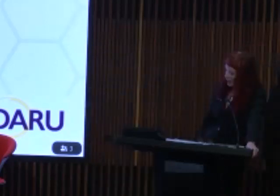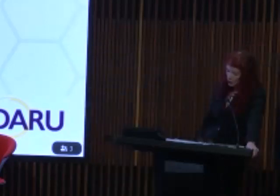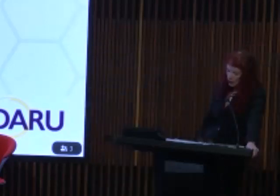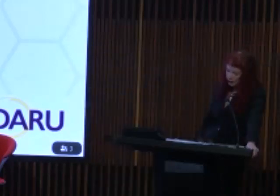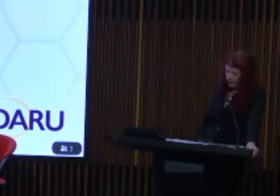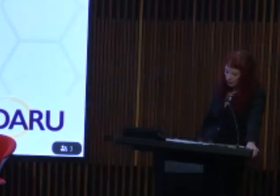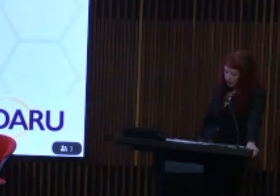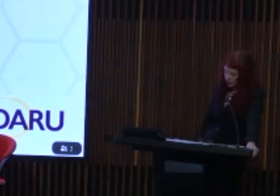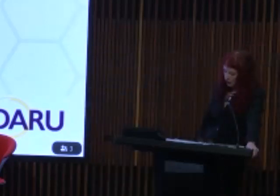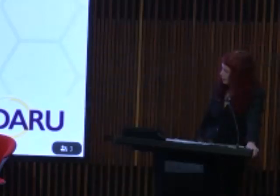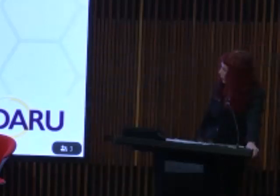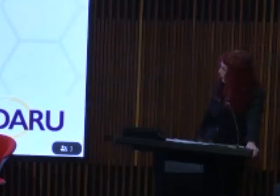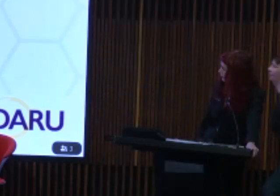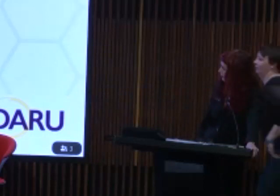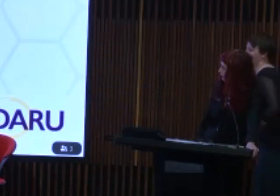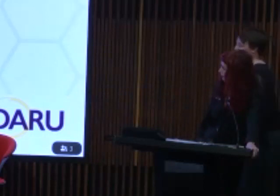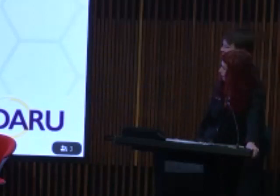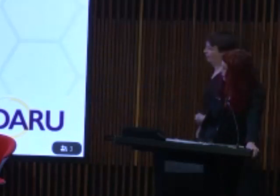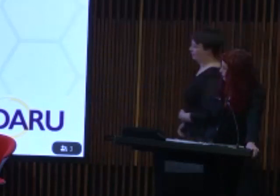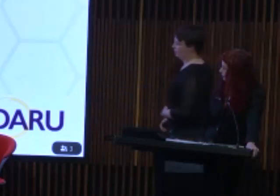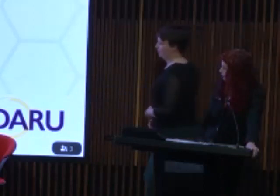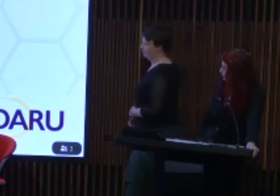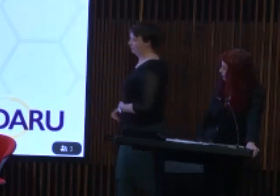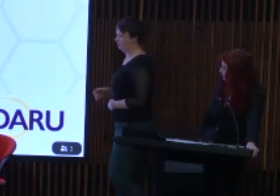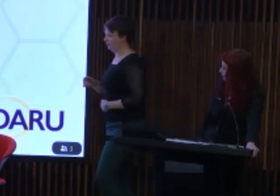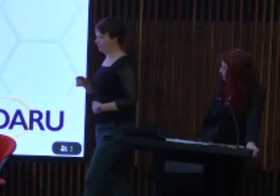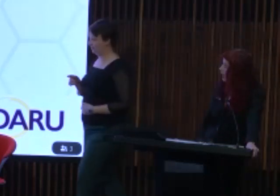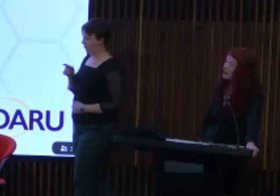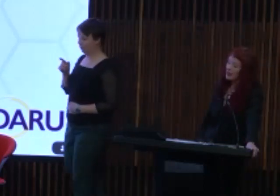last. You had family violence, right? Not personally, but yeah, so.